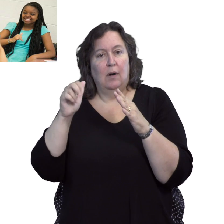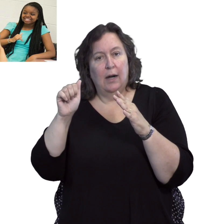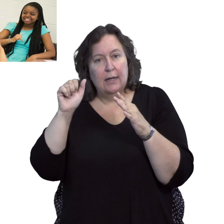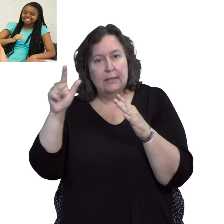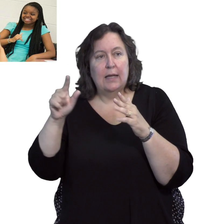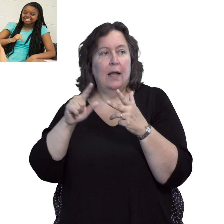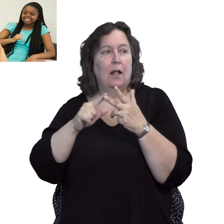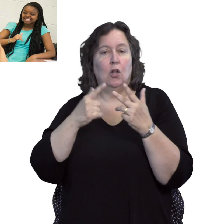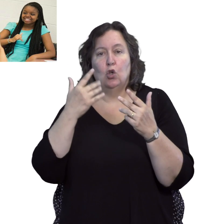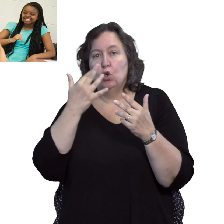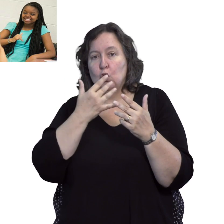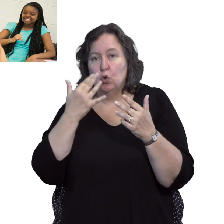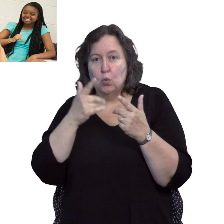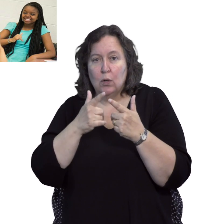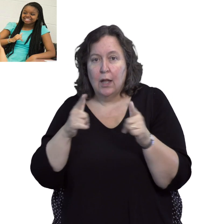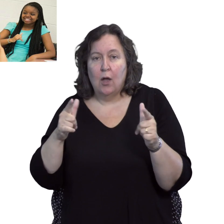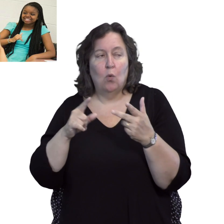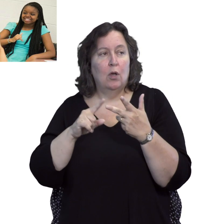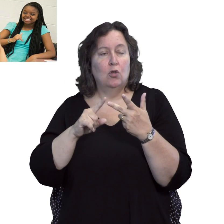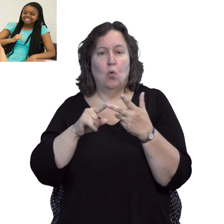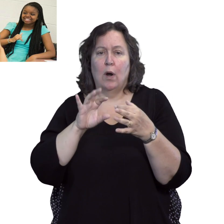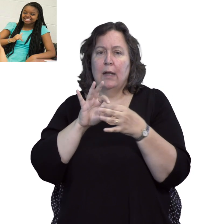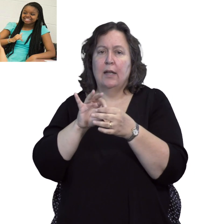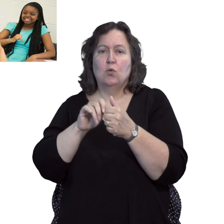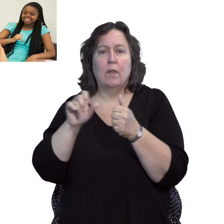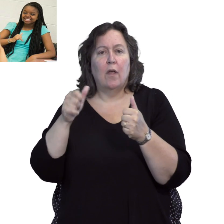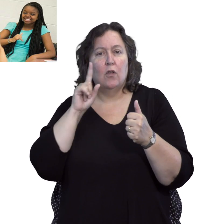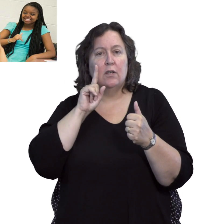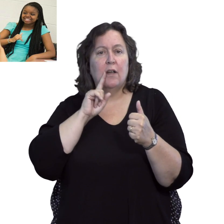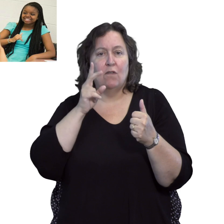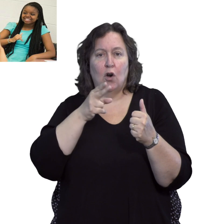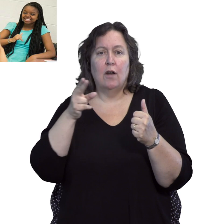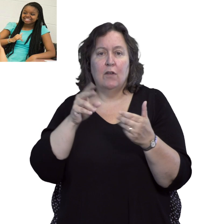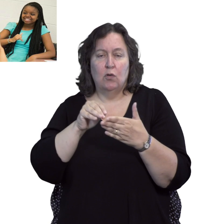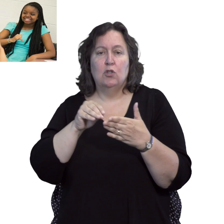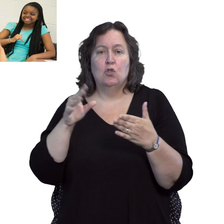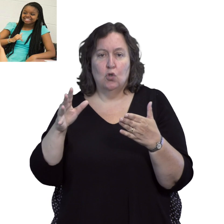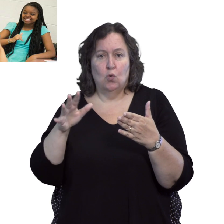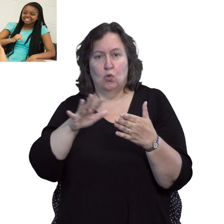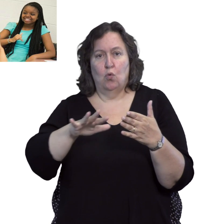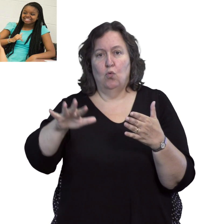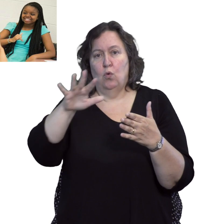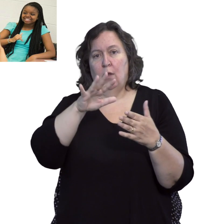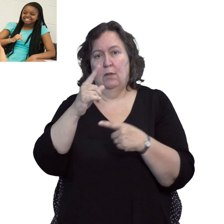or connections with other deaf or hard of hearing students throughout the school day.